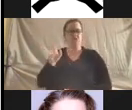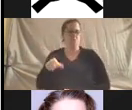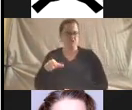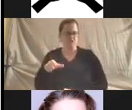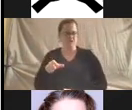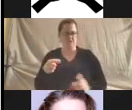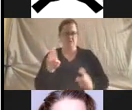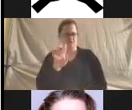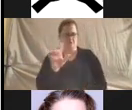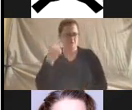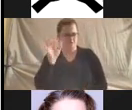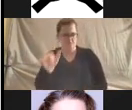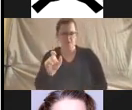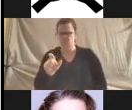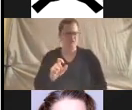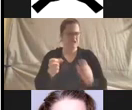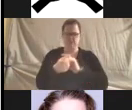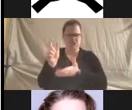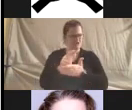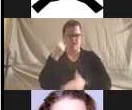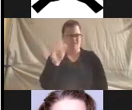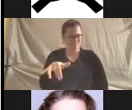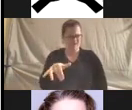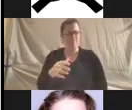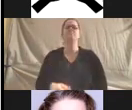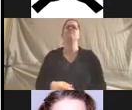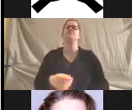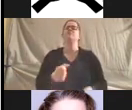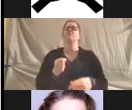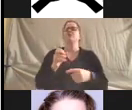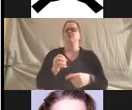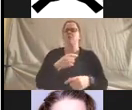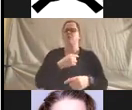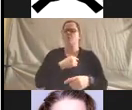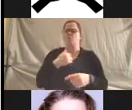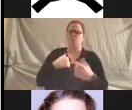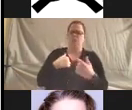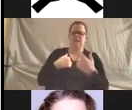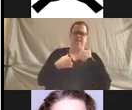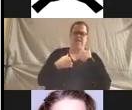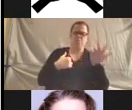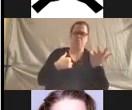you don't need to change the law for this. And so, we said, you know what, you're right.